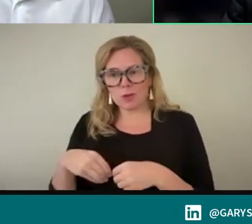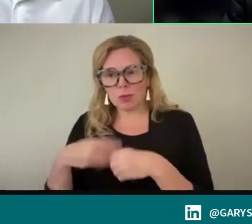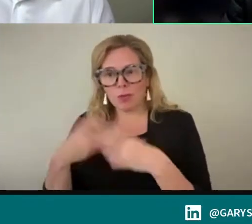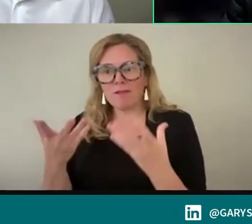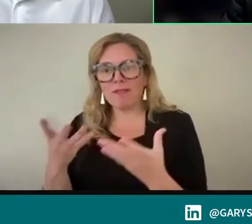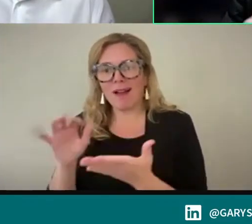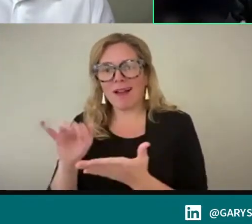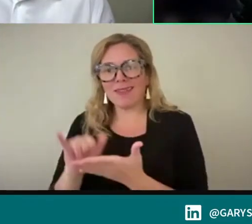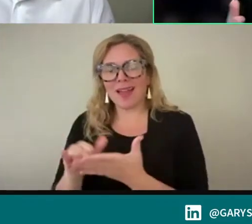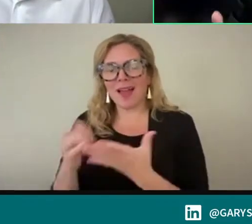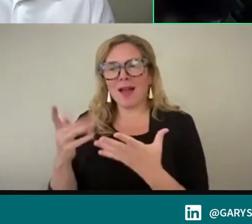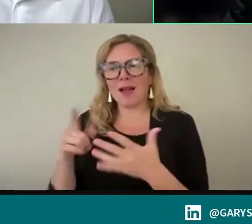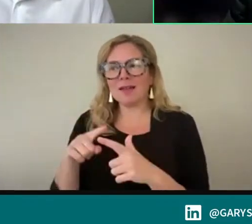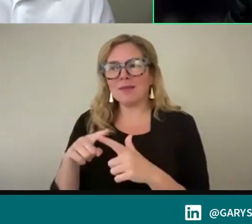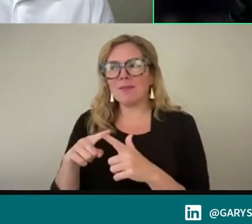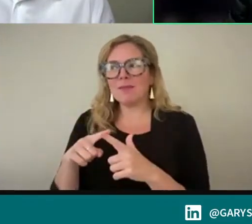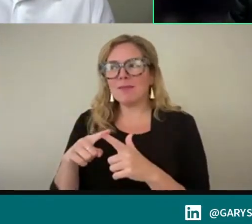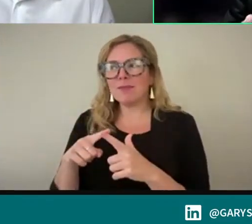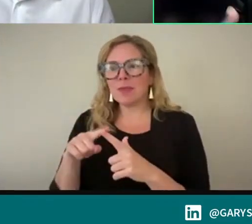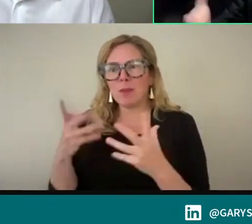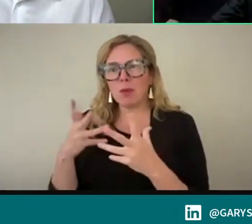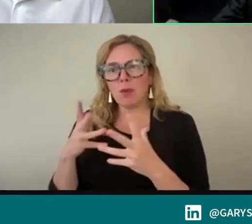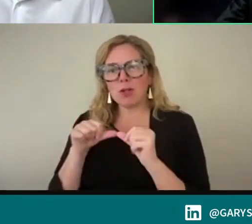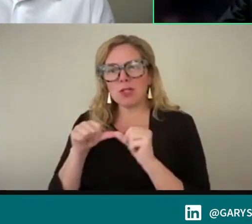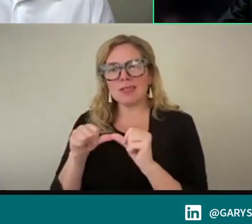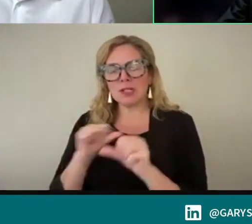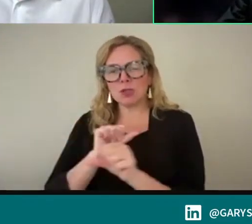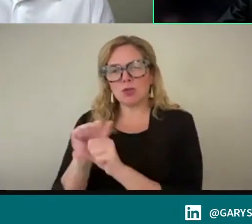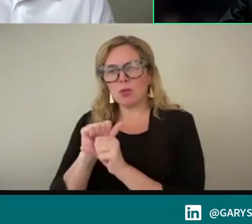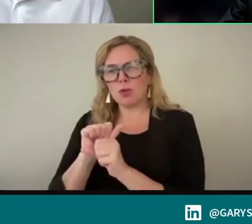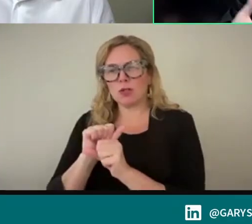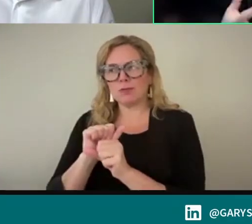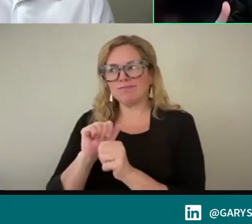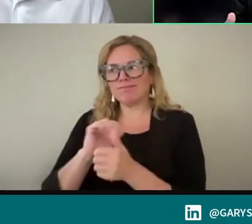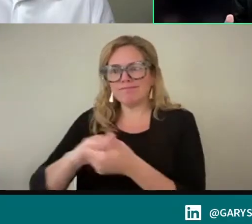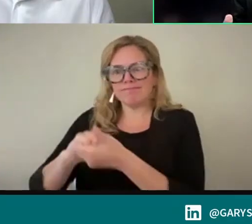And, at the beginning we were talking about, what happens after today, after we talk today?